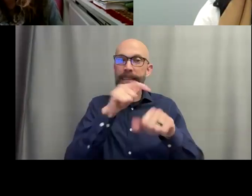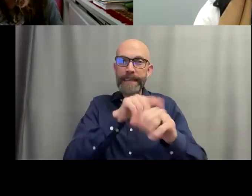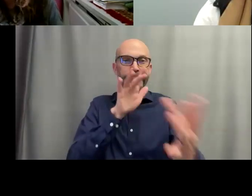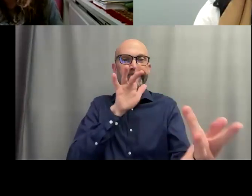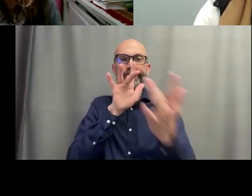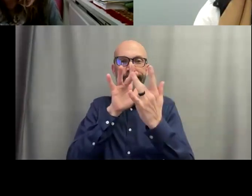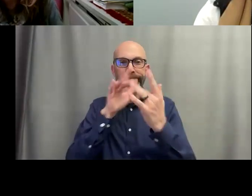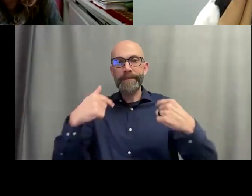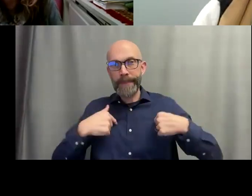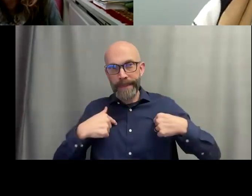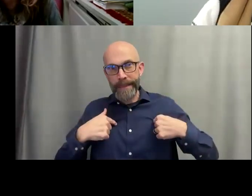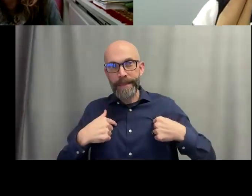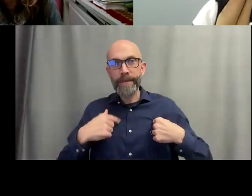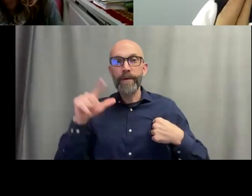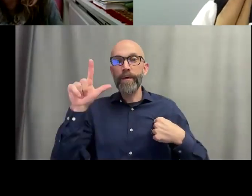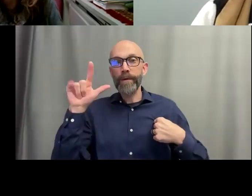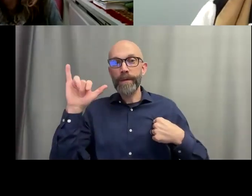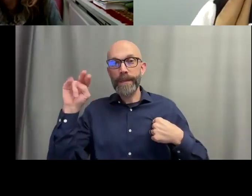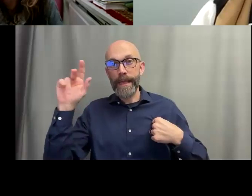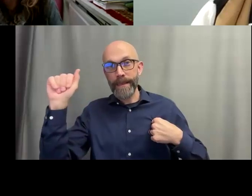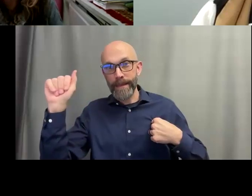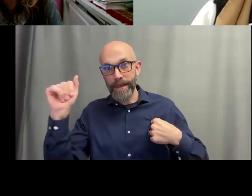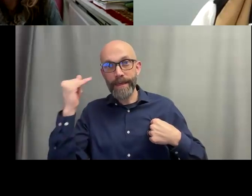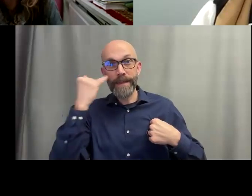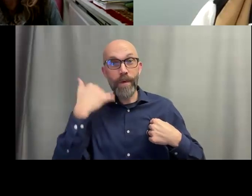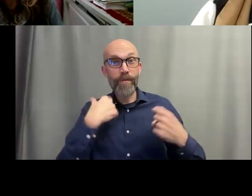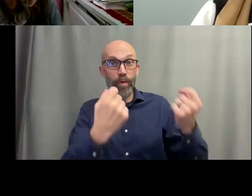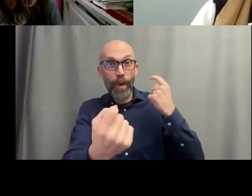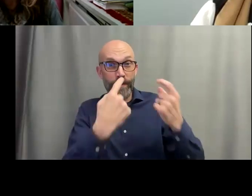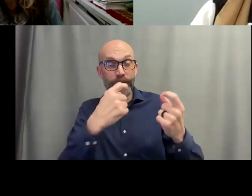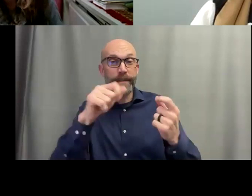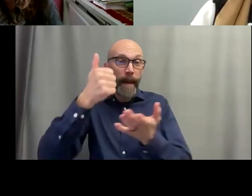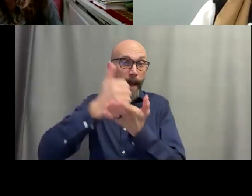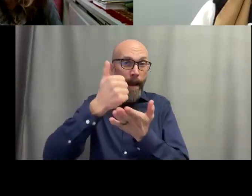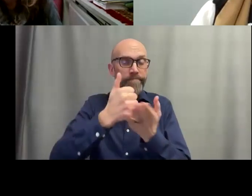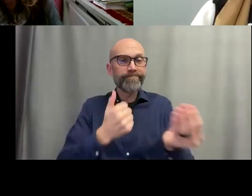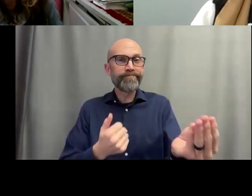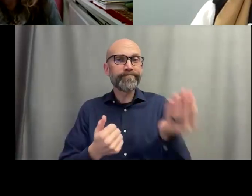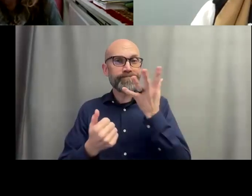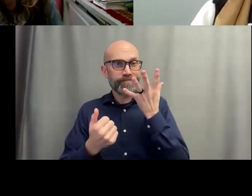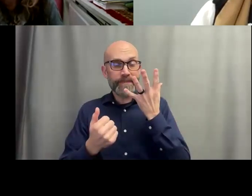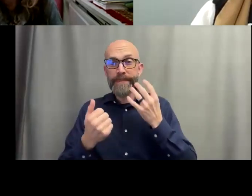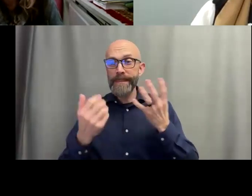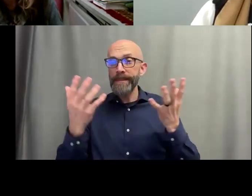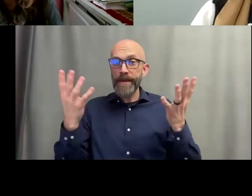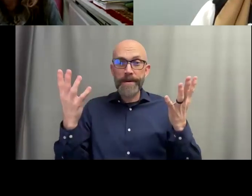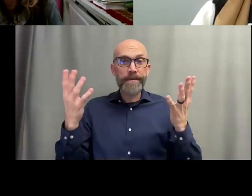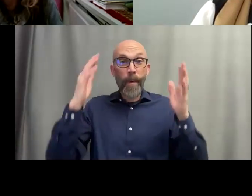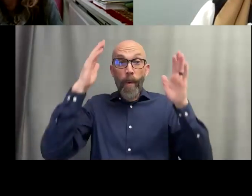with any questions or with any assistance that you might need. And, Yeah, hopefully I'll be seeing you around.